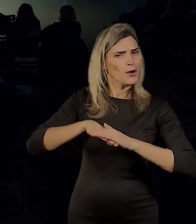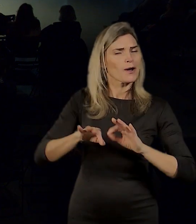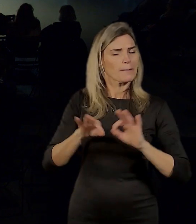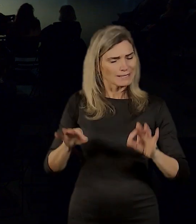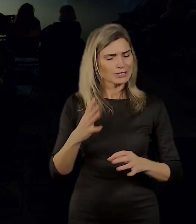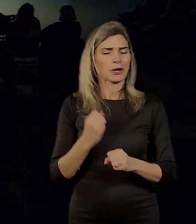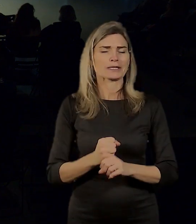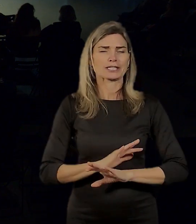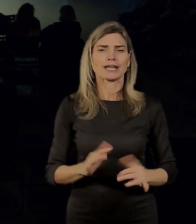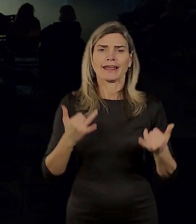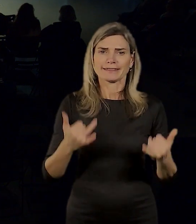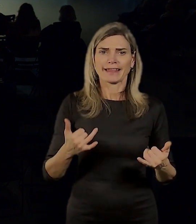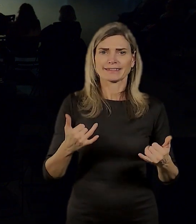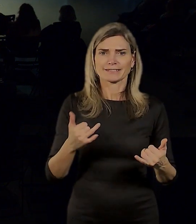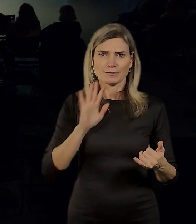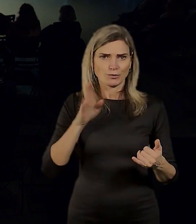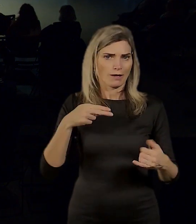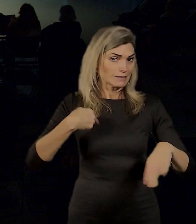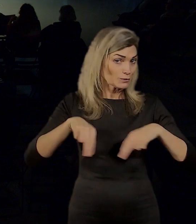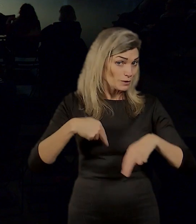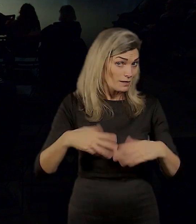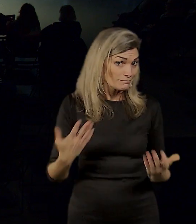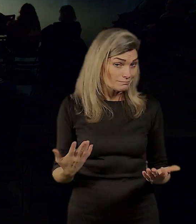Well, thank you, I am already carrying one chair. Colleagues are running for another.